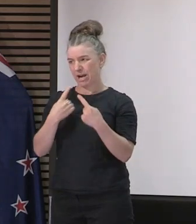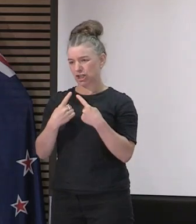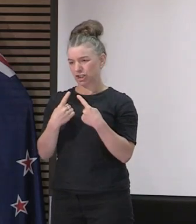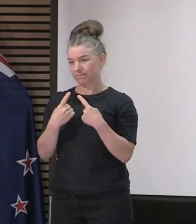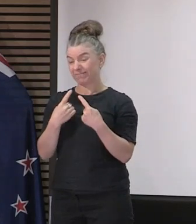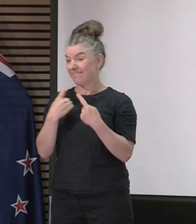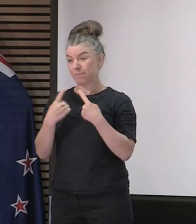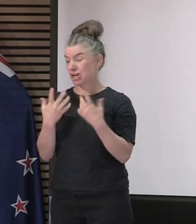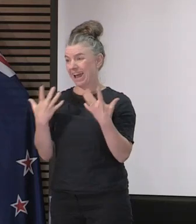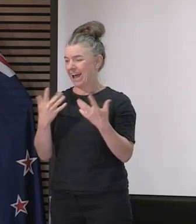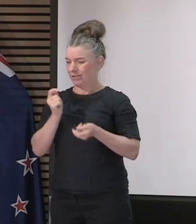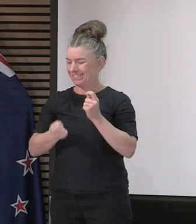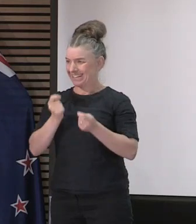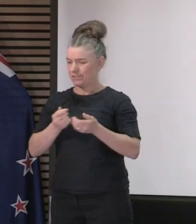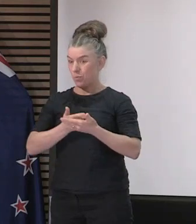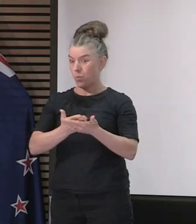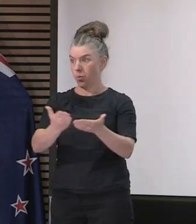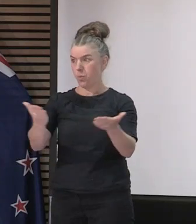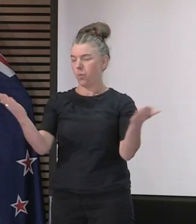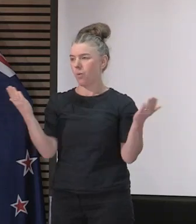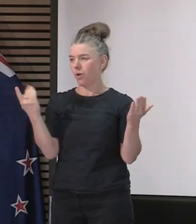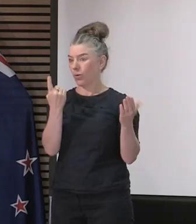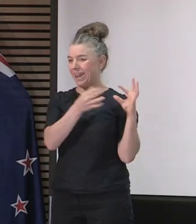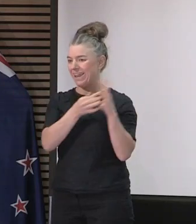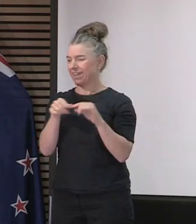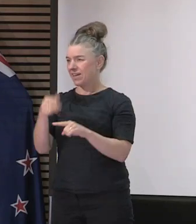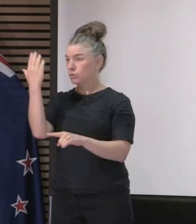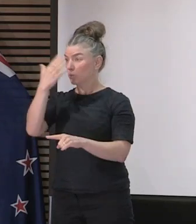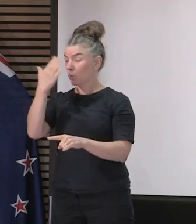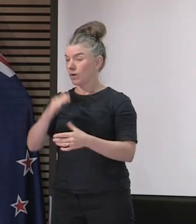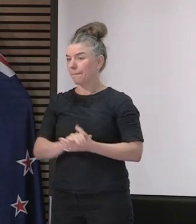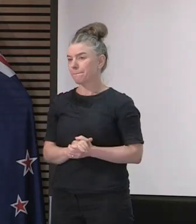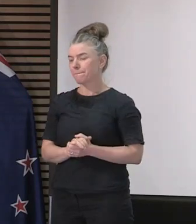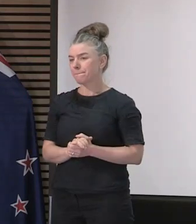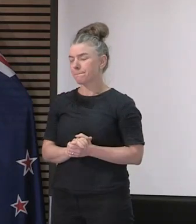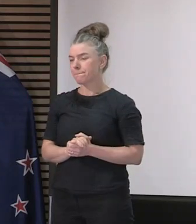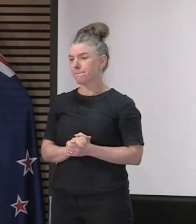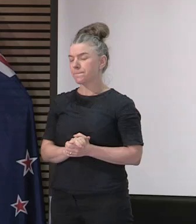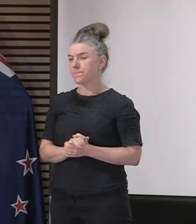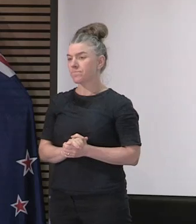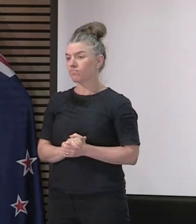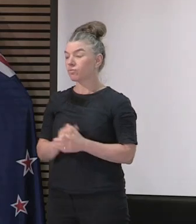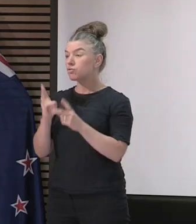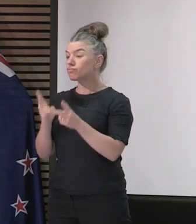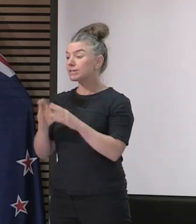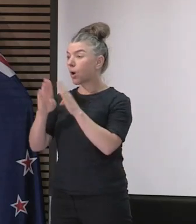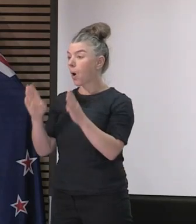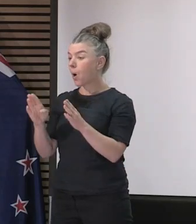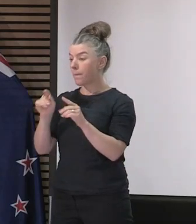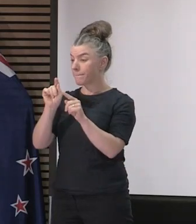reopening the school helps inform the school, the students and the school